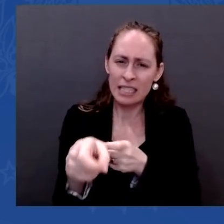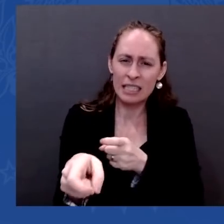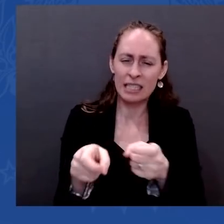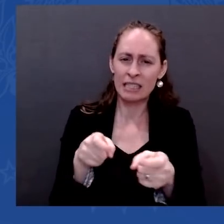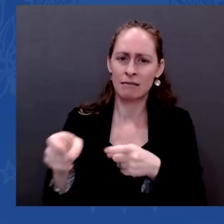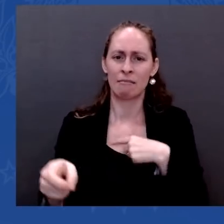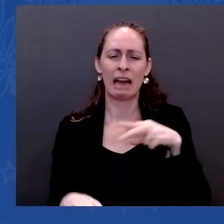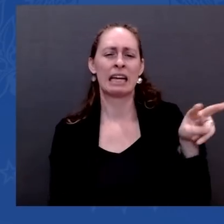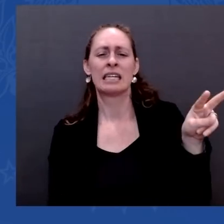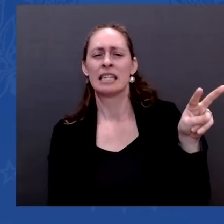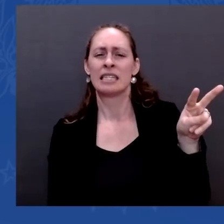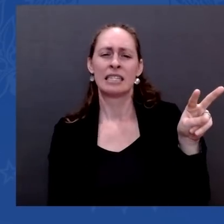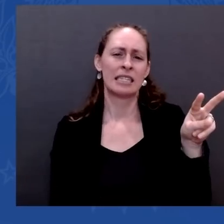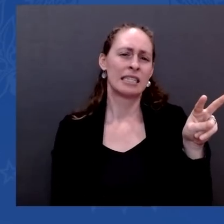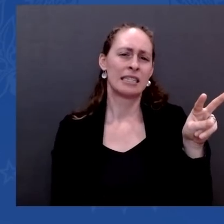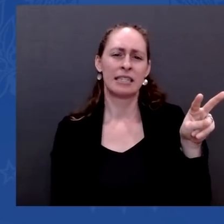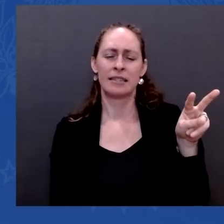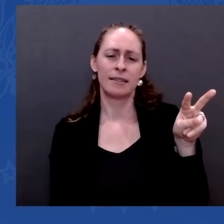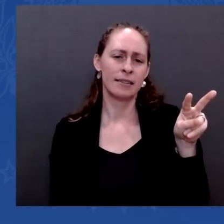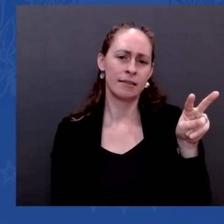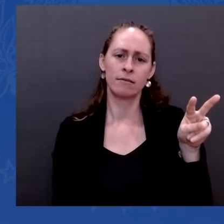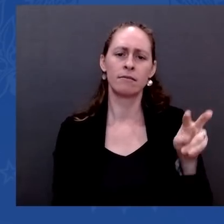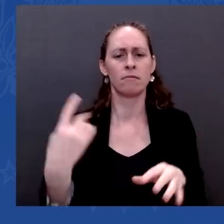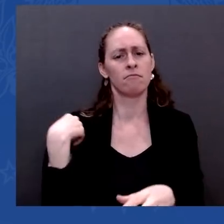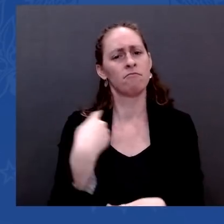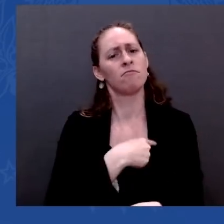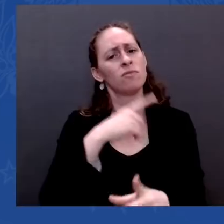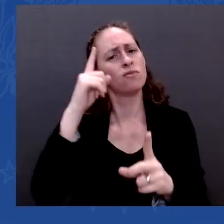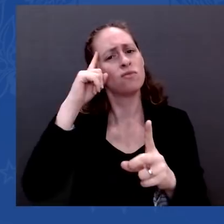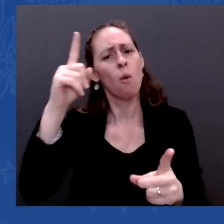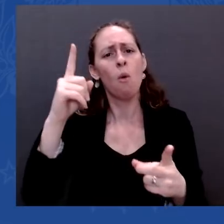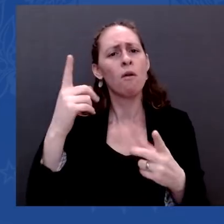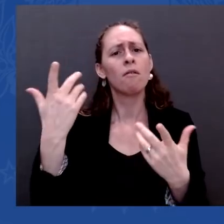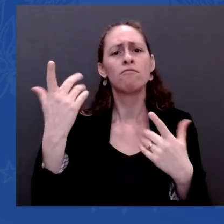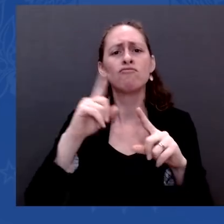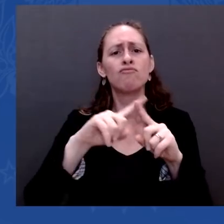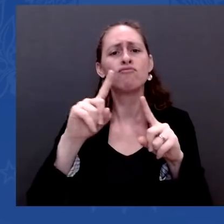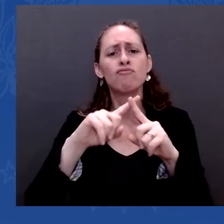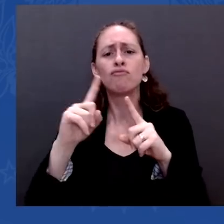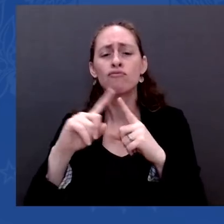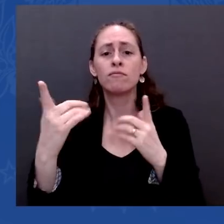are geared to advance freedom of opportunity, not repression or authoritarianism.